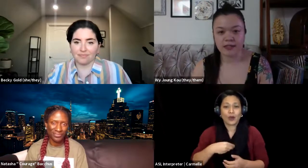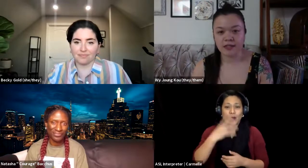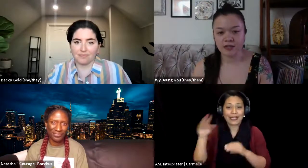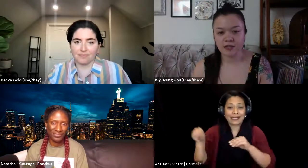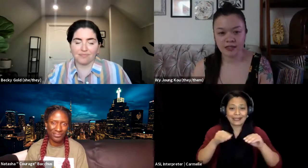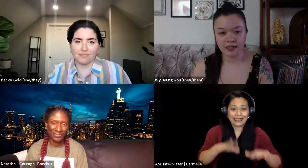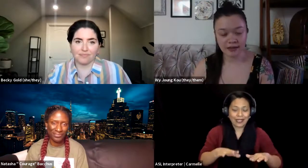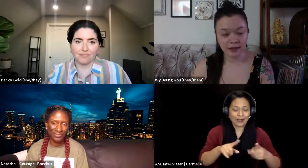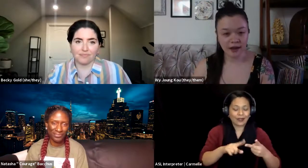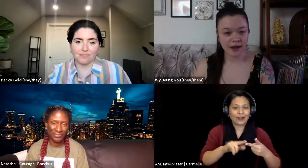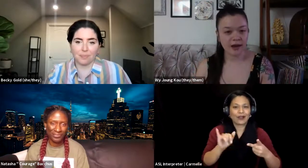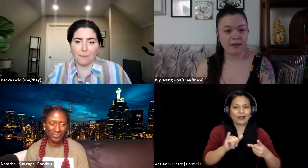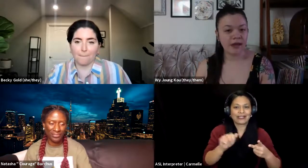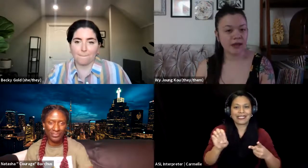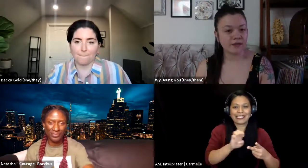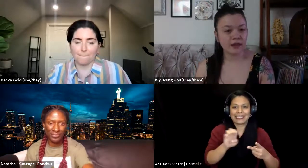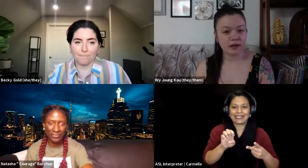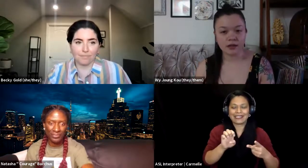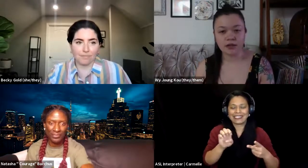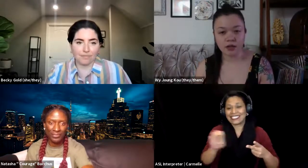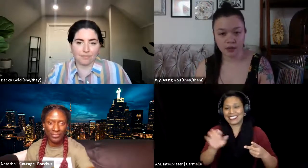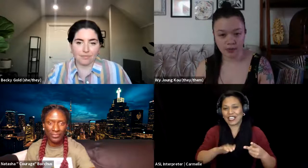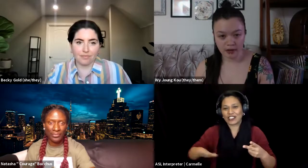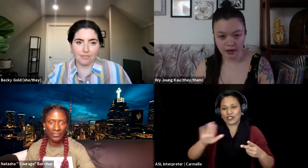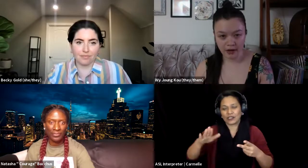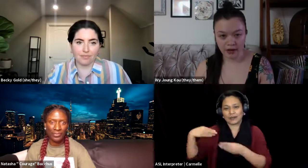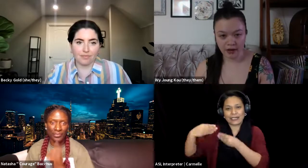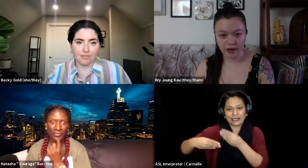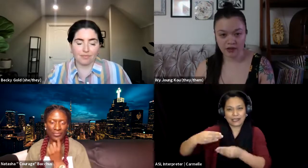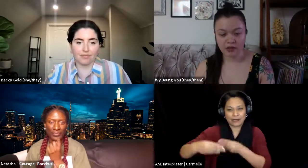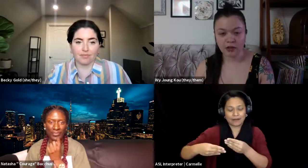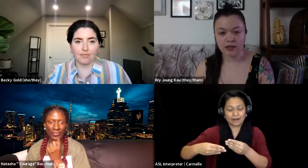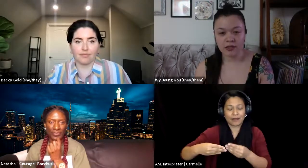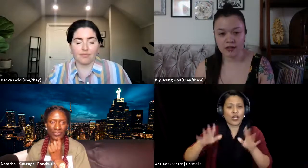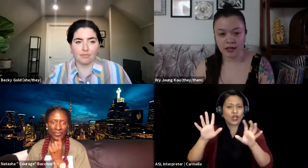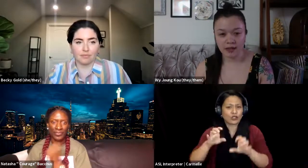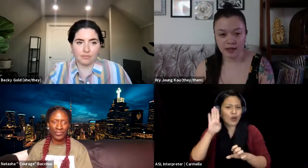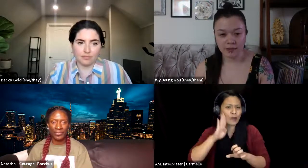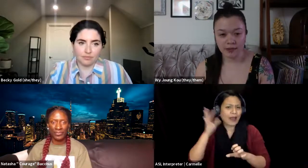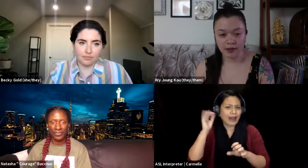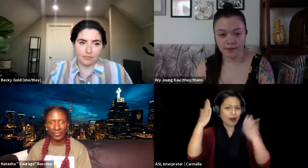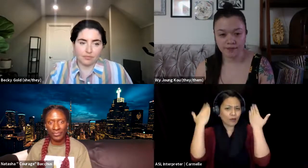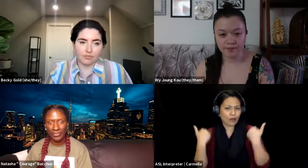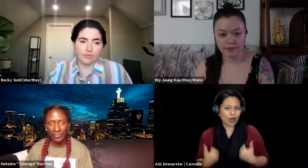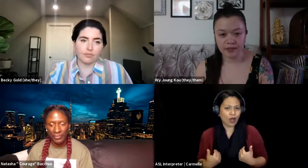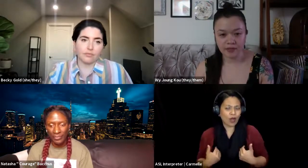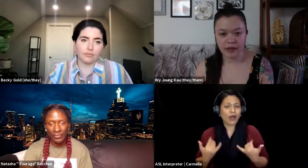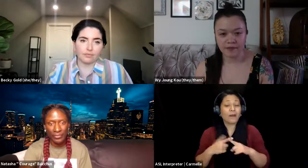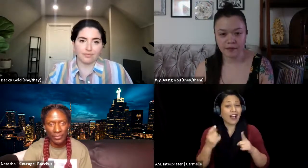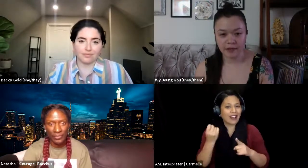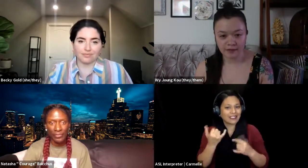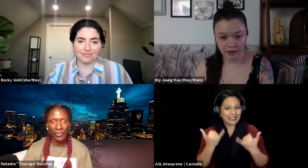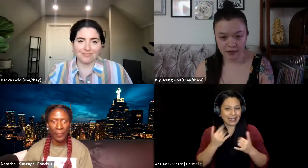asian descent, i have long dark brown hair that's currently tied up sort of half up half down in